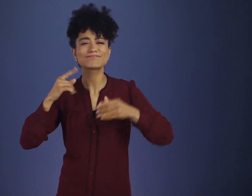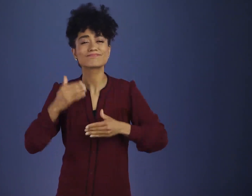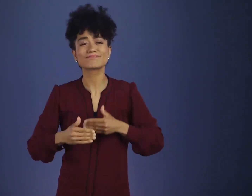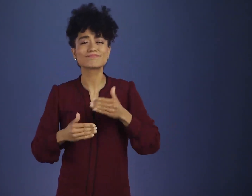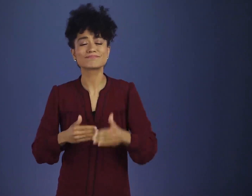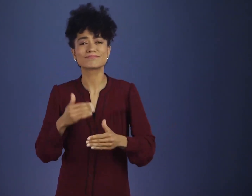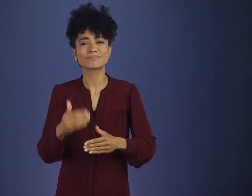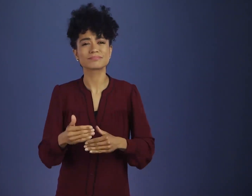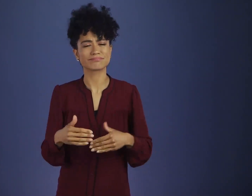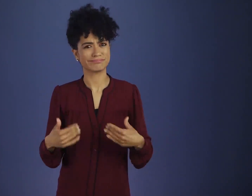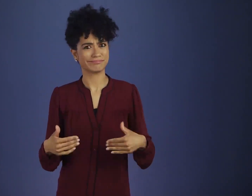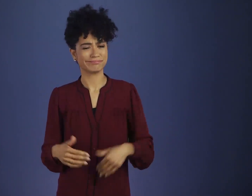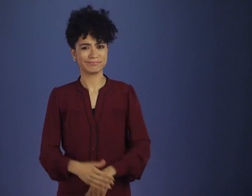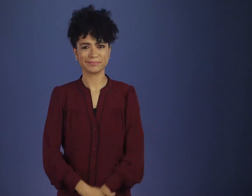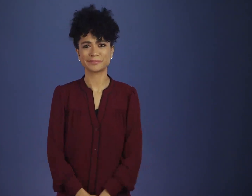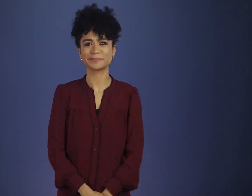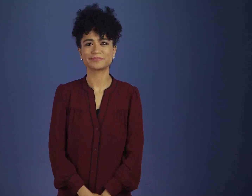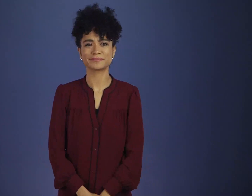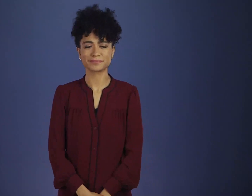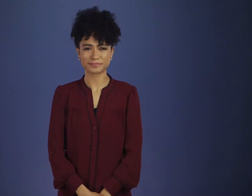in unity and effectiveness?